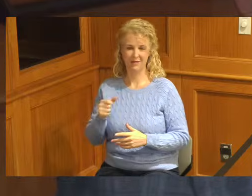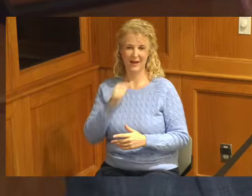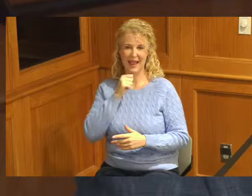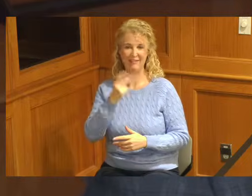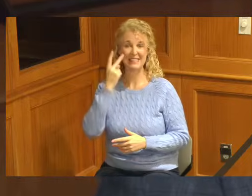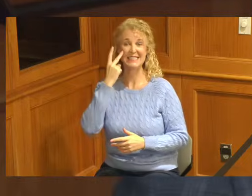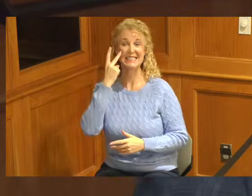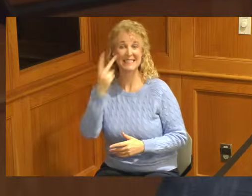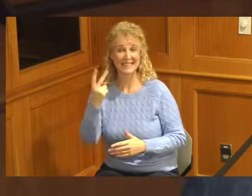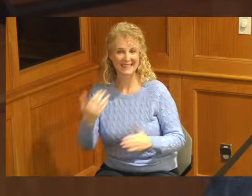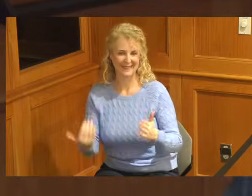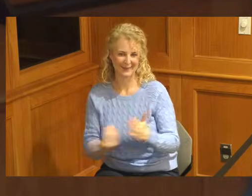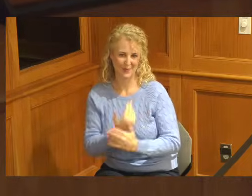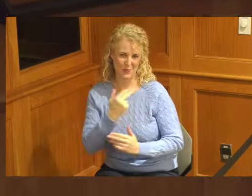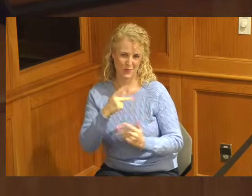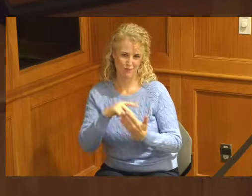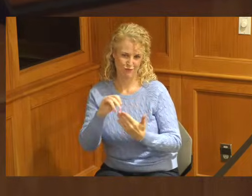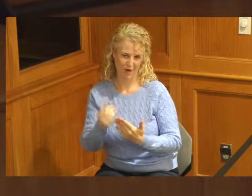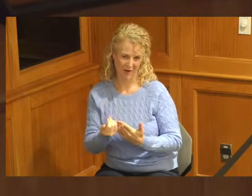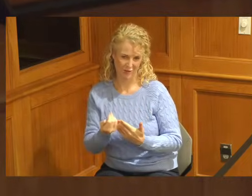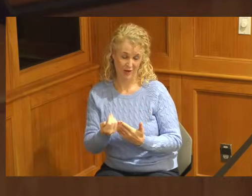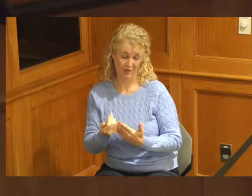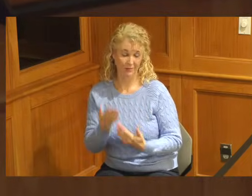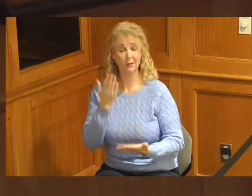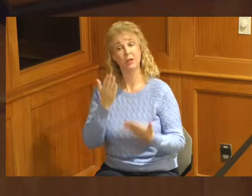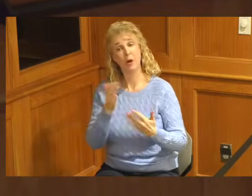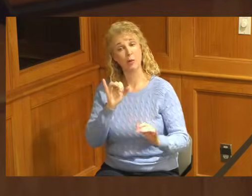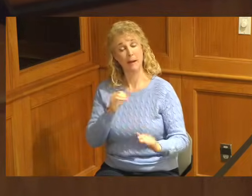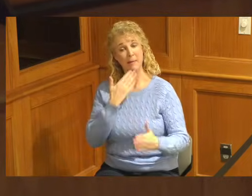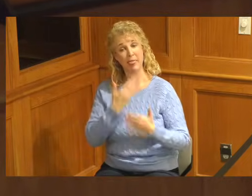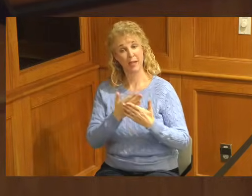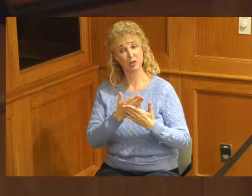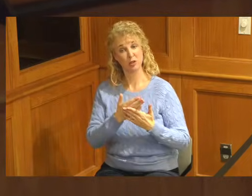new projects that are going in. So it might that might be a component because as you say it's not